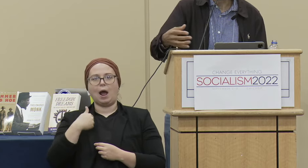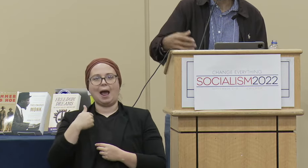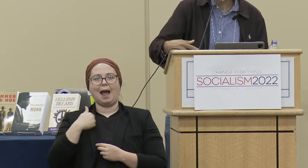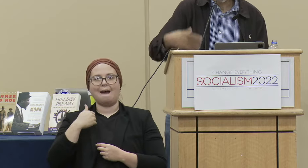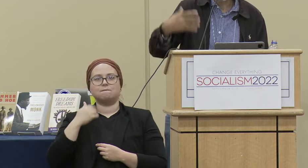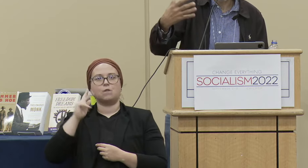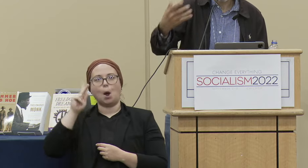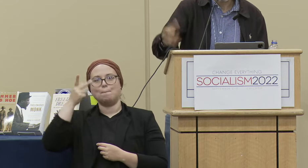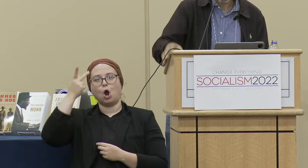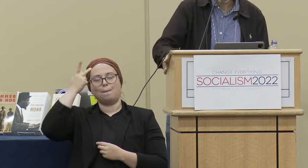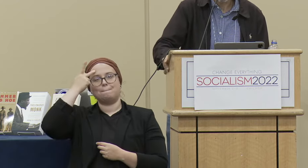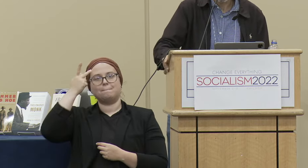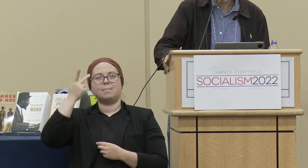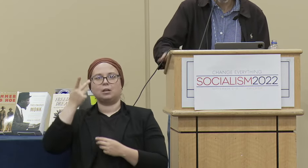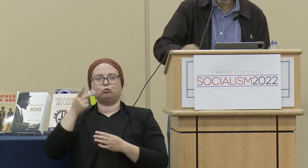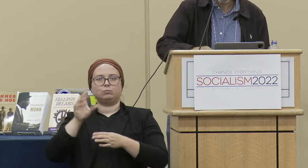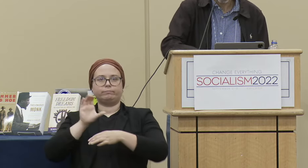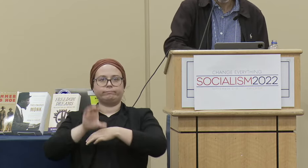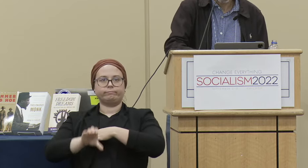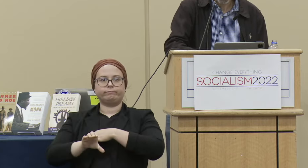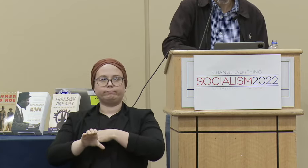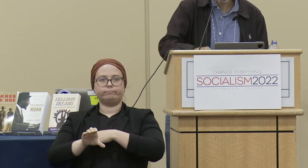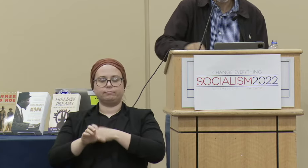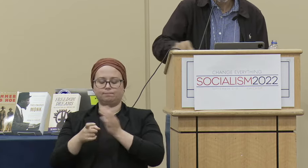only don't have a parliamentary mandate to introduce the kind